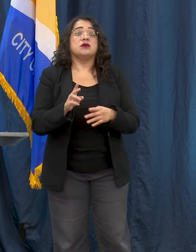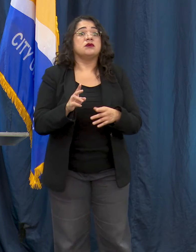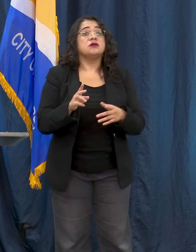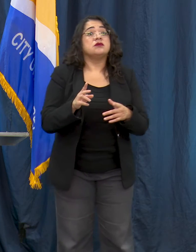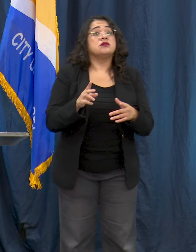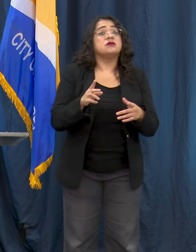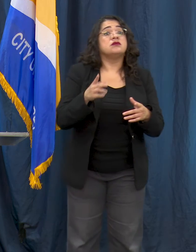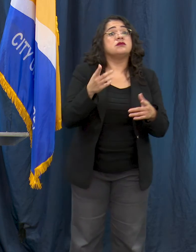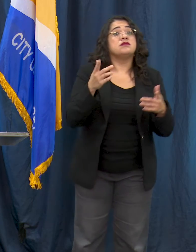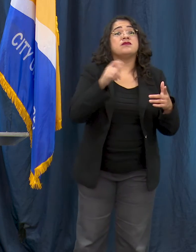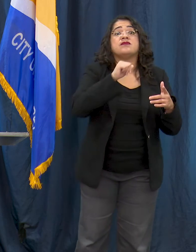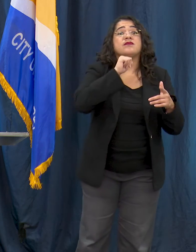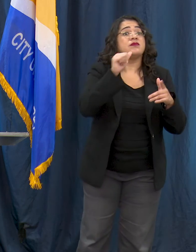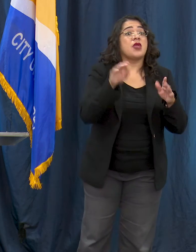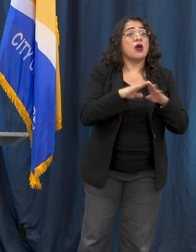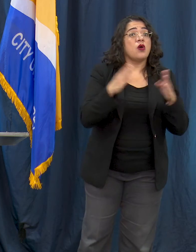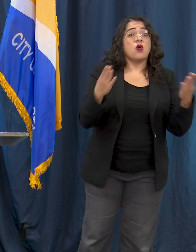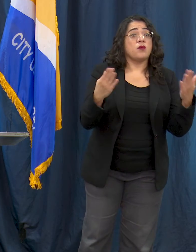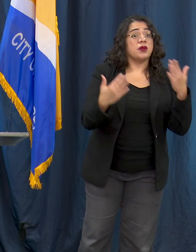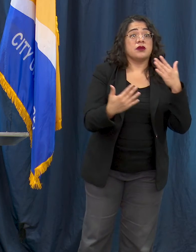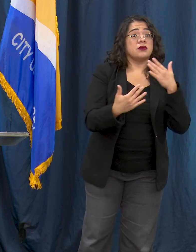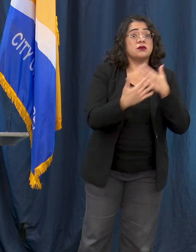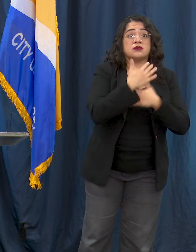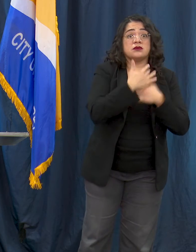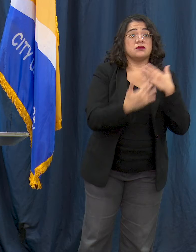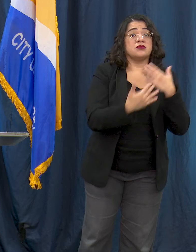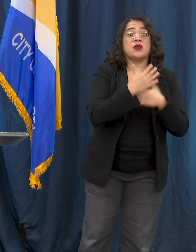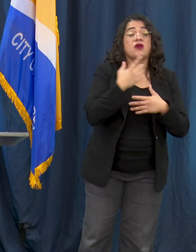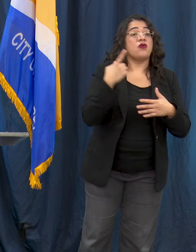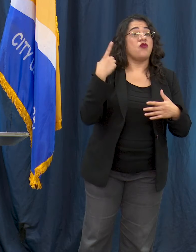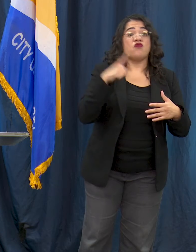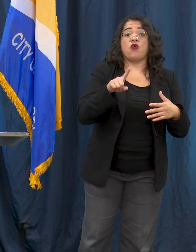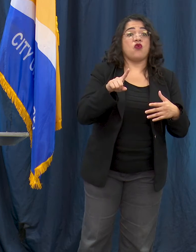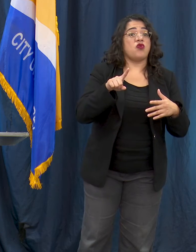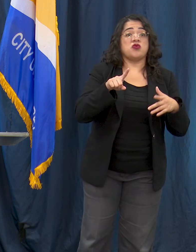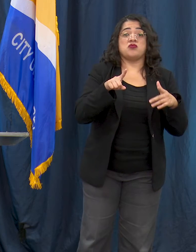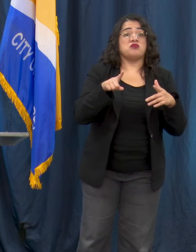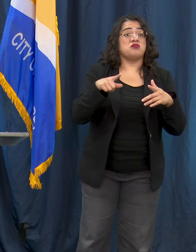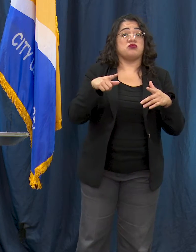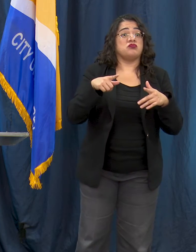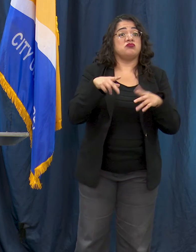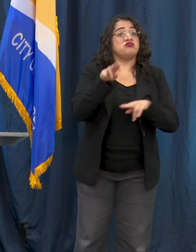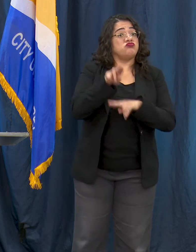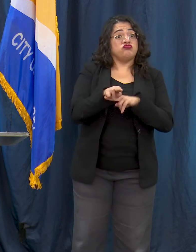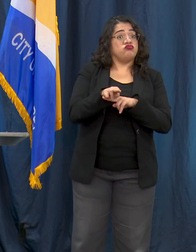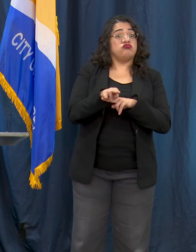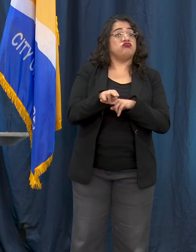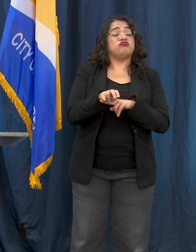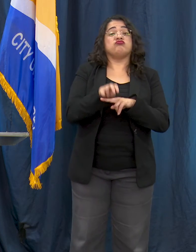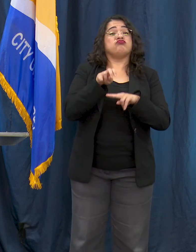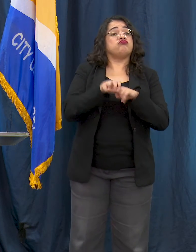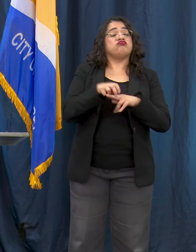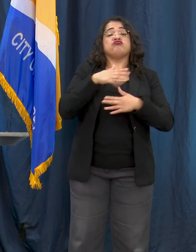They're not open at the state level so we really are tracking on that. I think we see a lot of family units so we do have it for active use